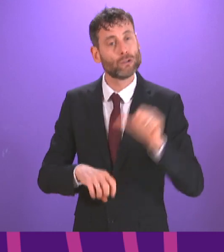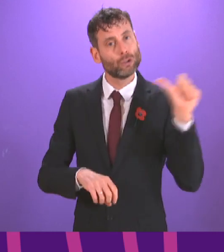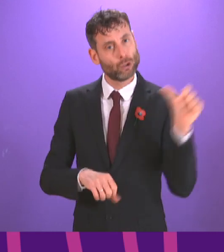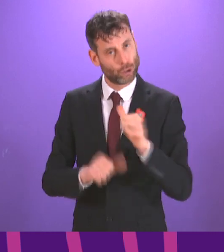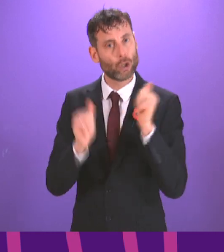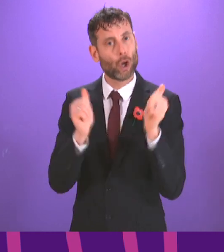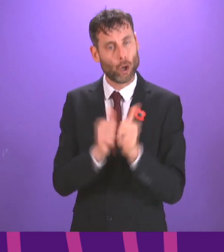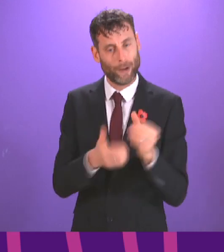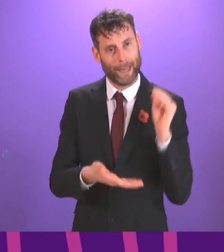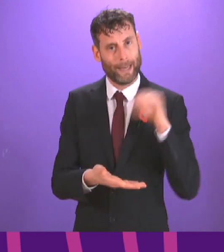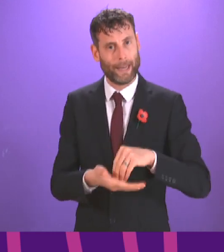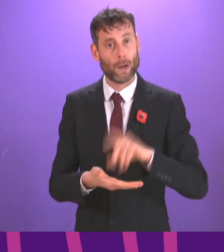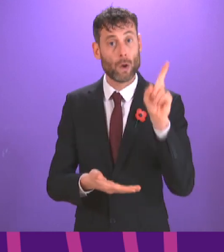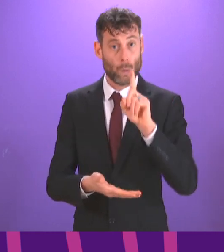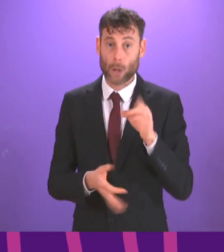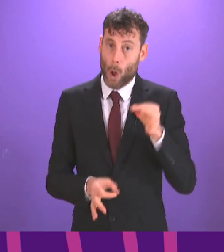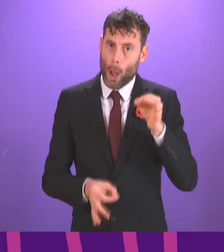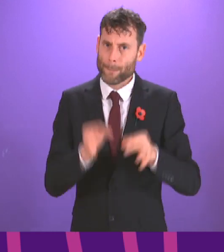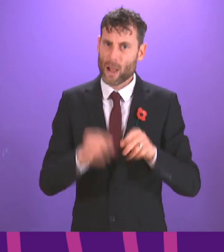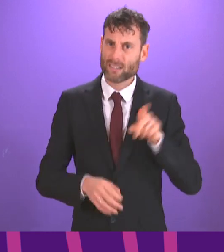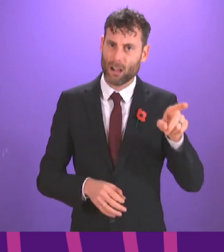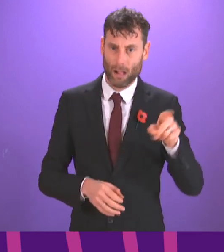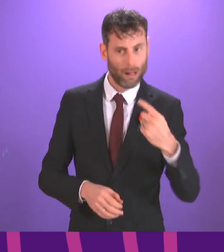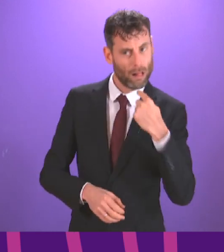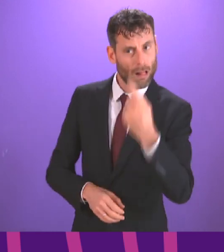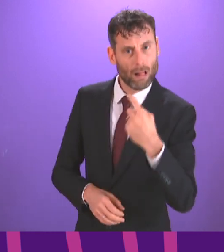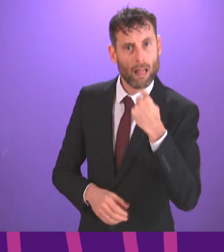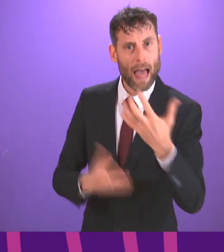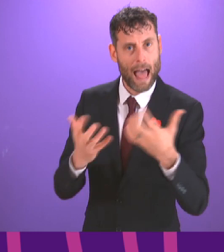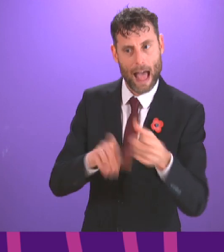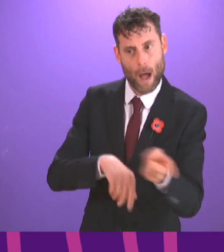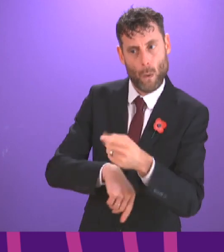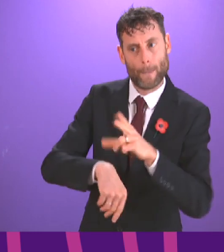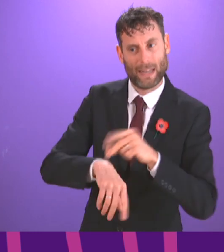whether there was political interference in police operations, which saw mounted police